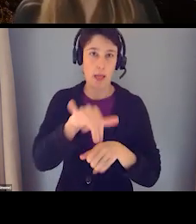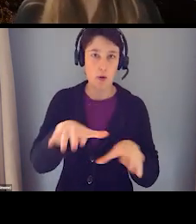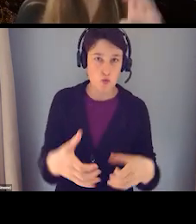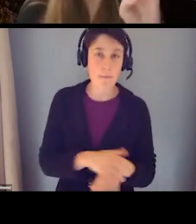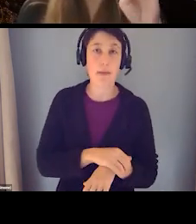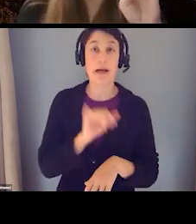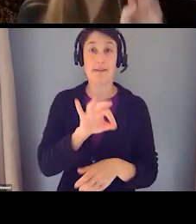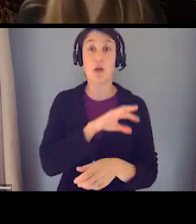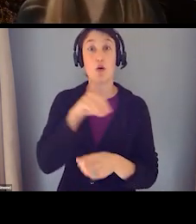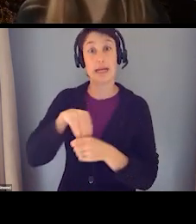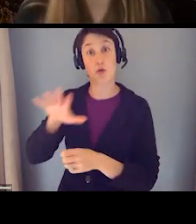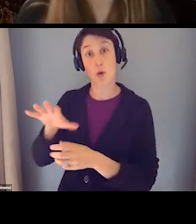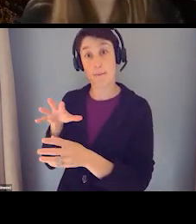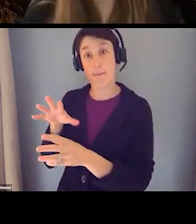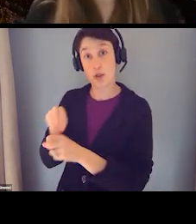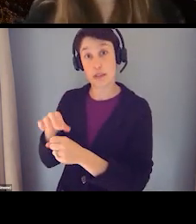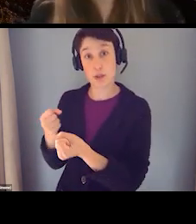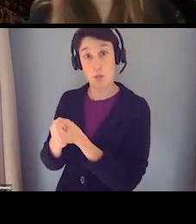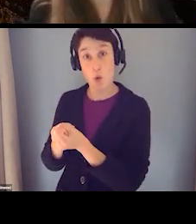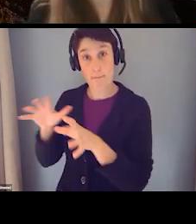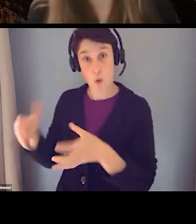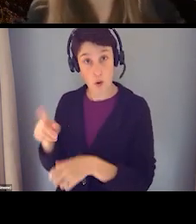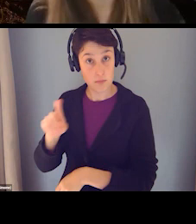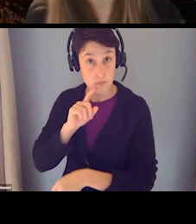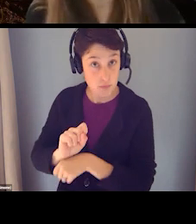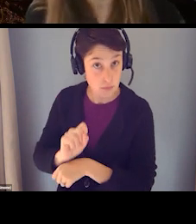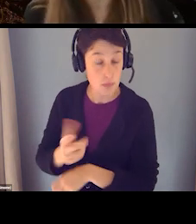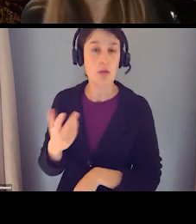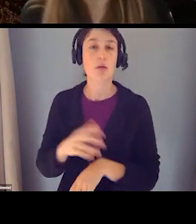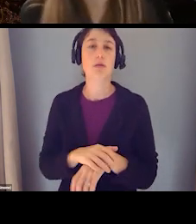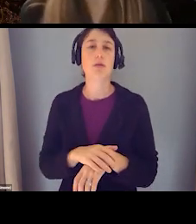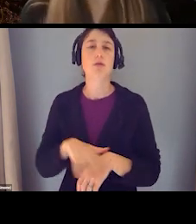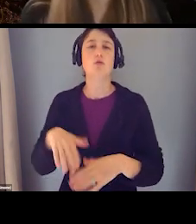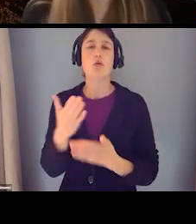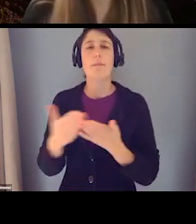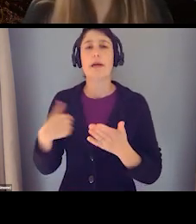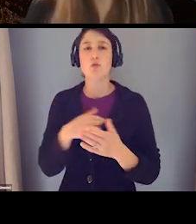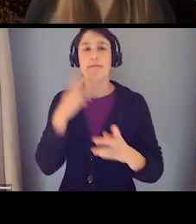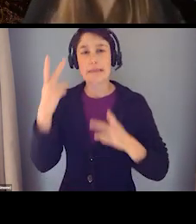So some things we've seen; field trips to the baseball park, movie theaters.